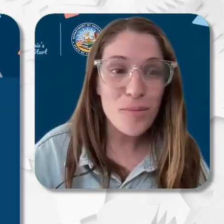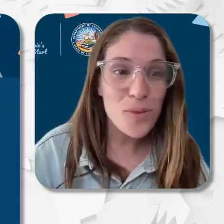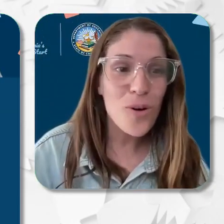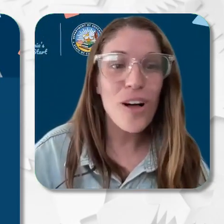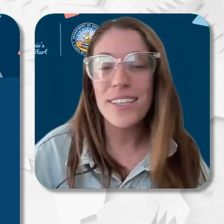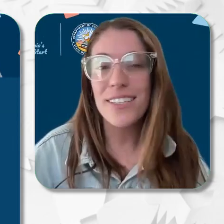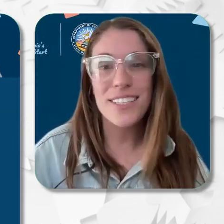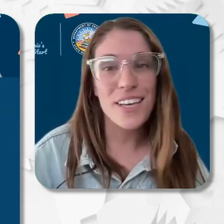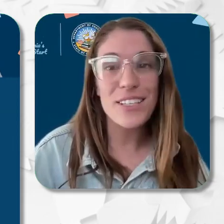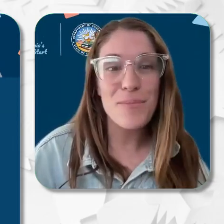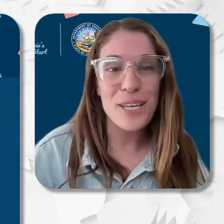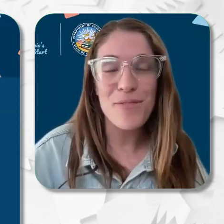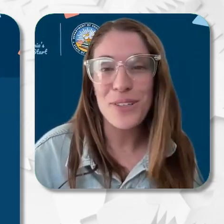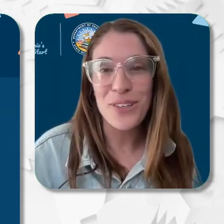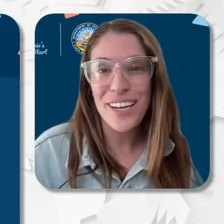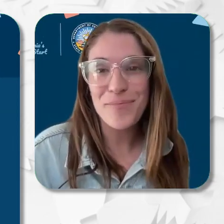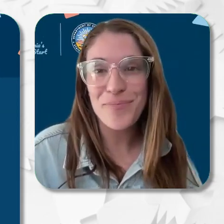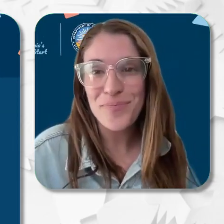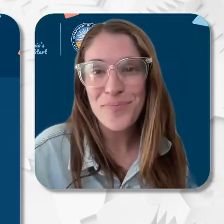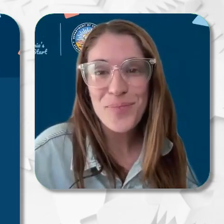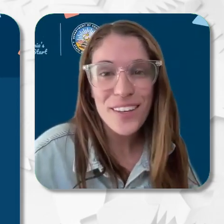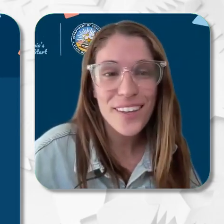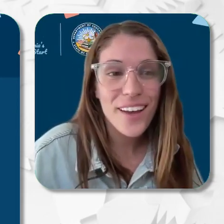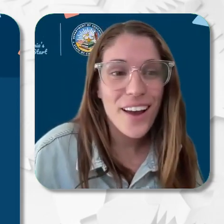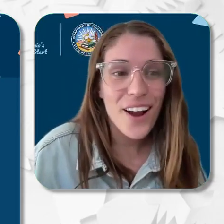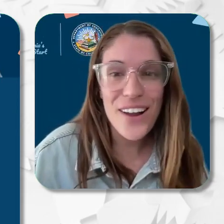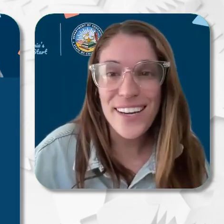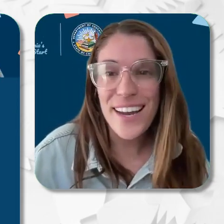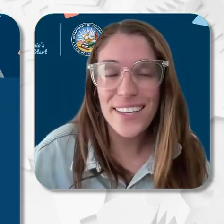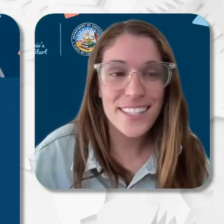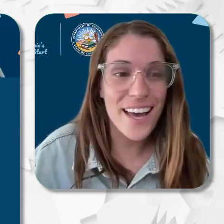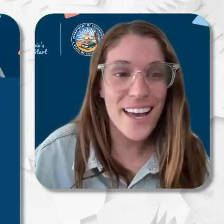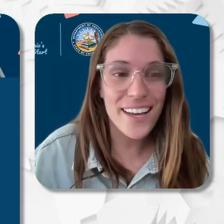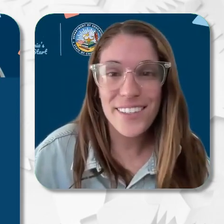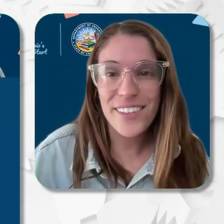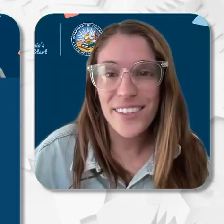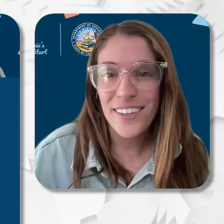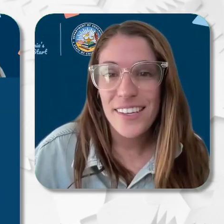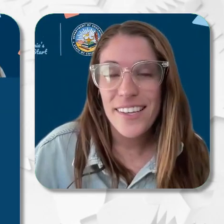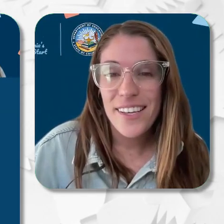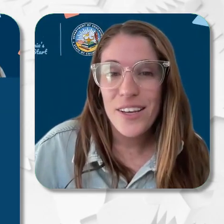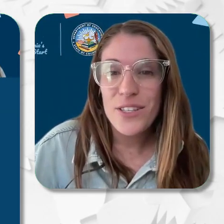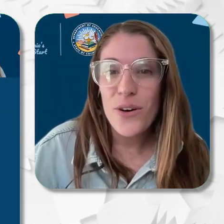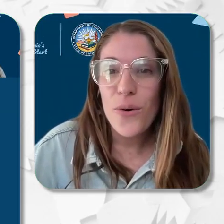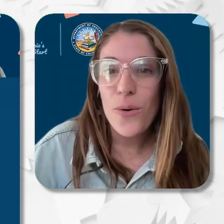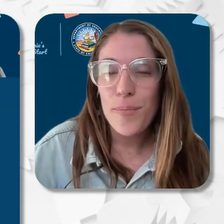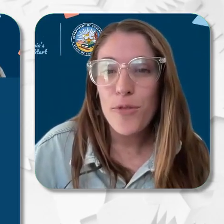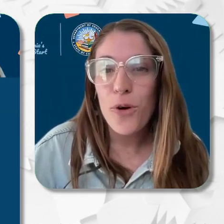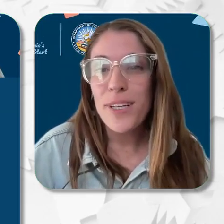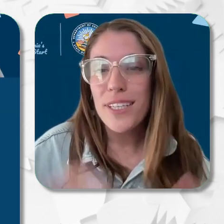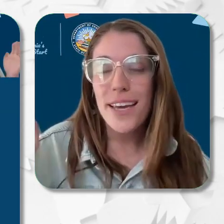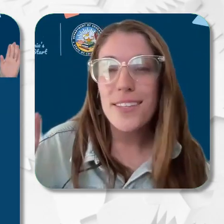from you all and to discuss playful learning. All right next slide. So before we take the